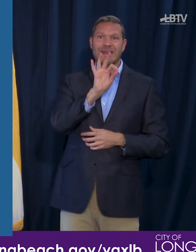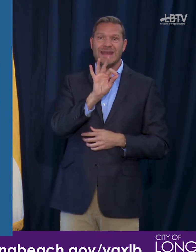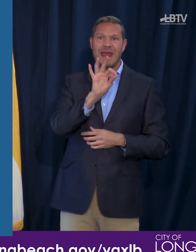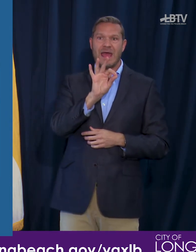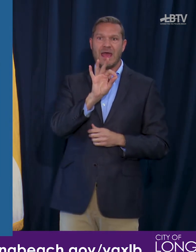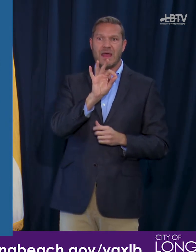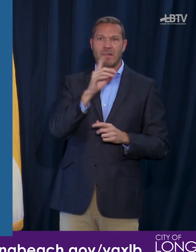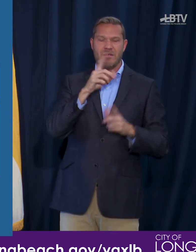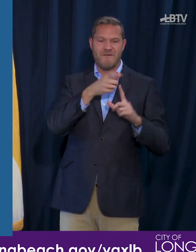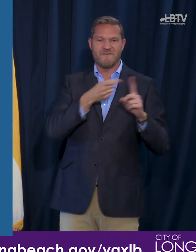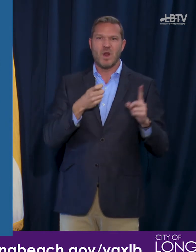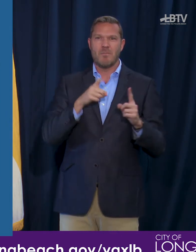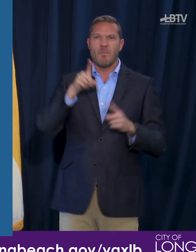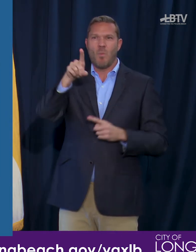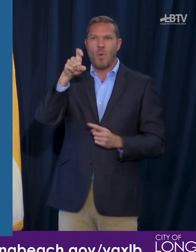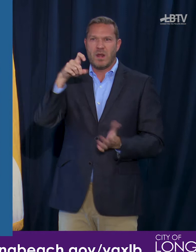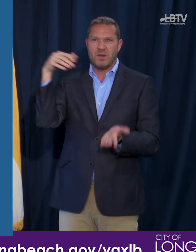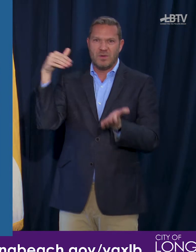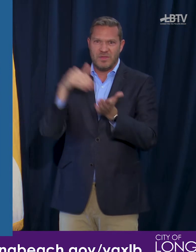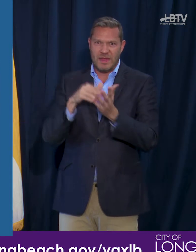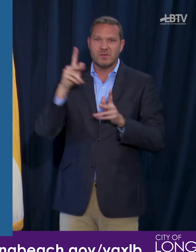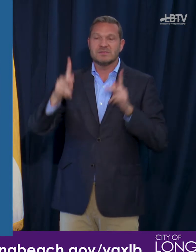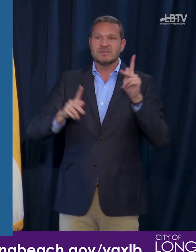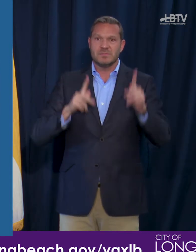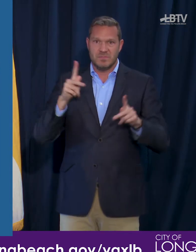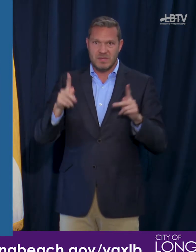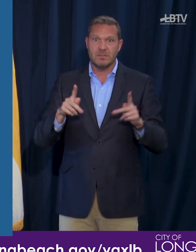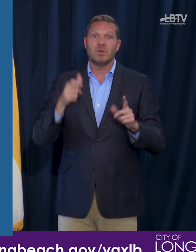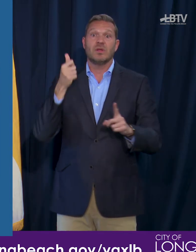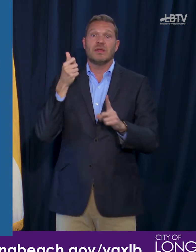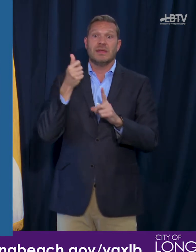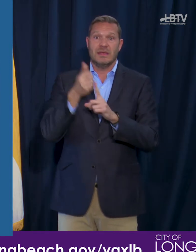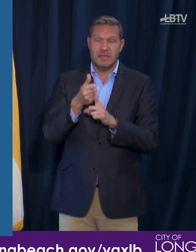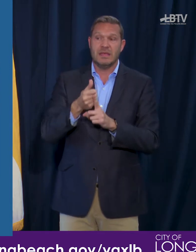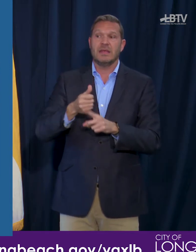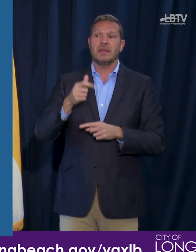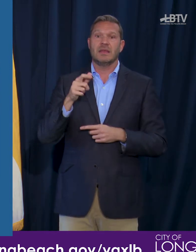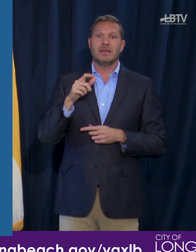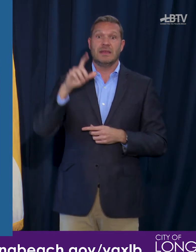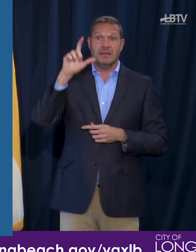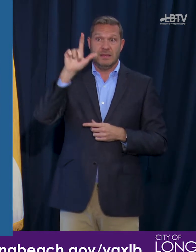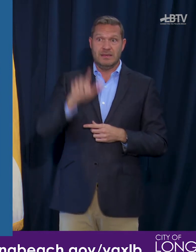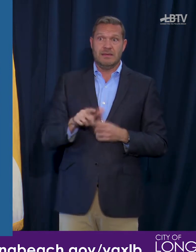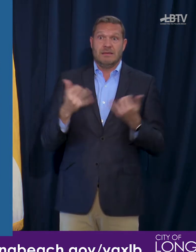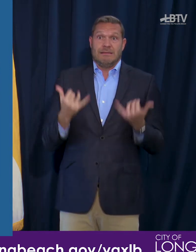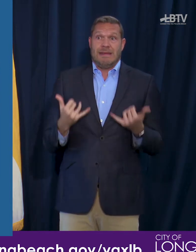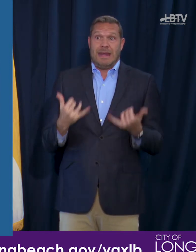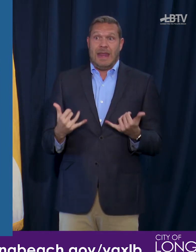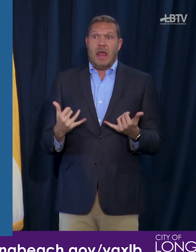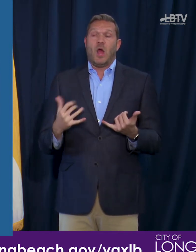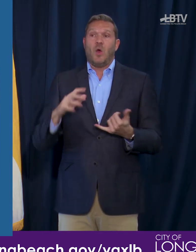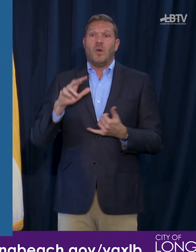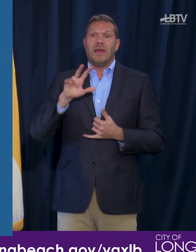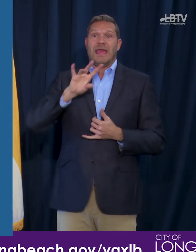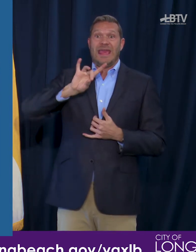It hit a high of 162 in early January and it's now back down to 86 and the chart reflects